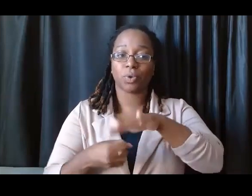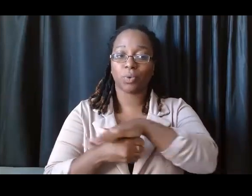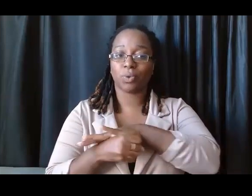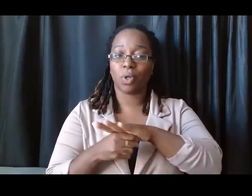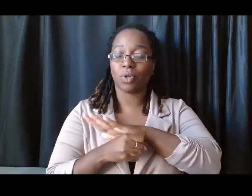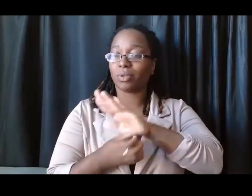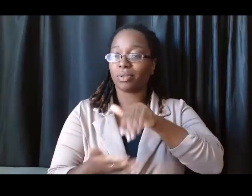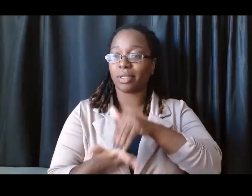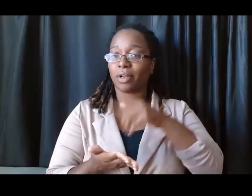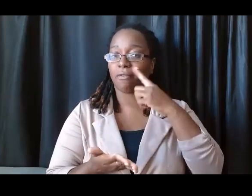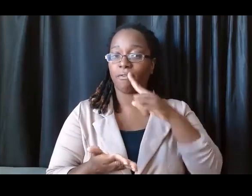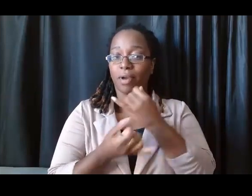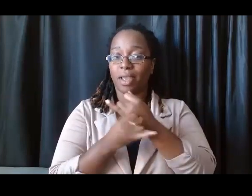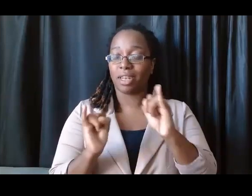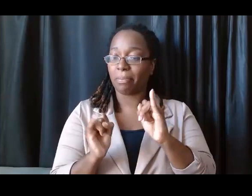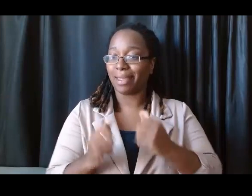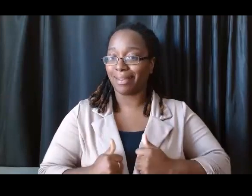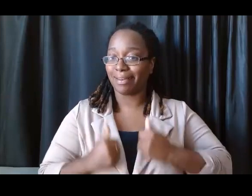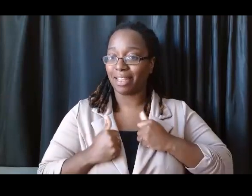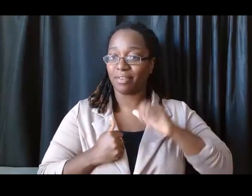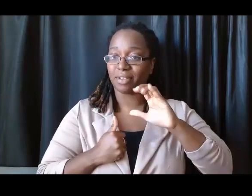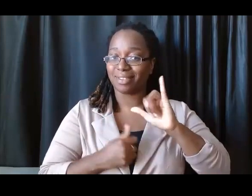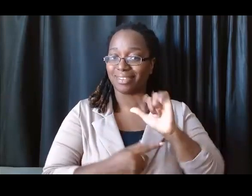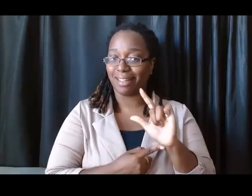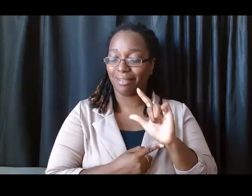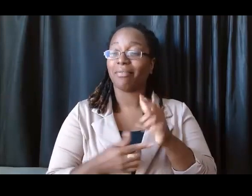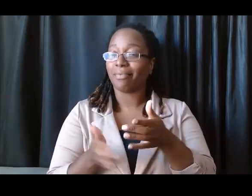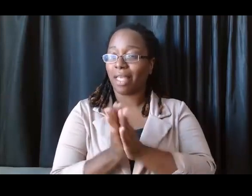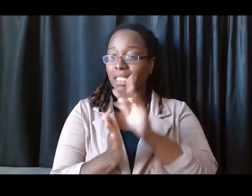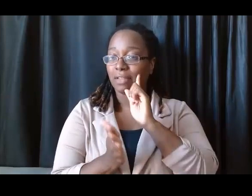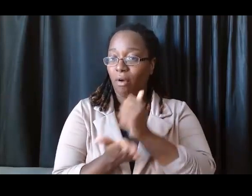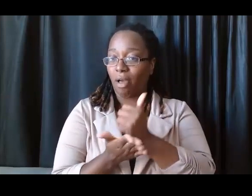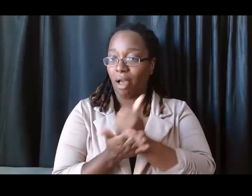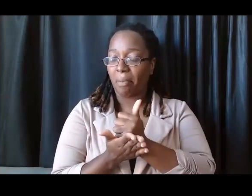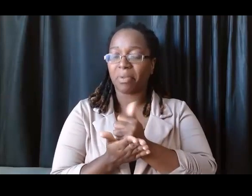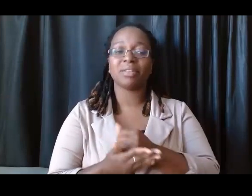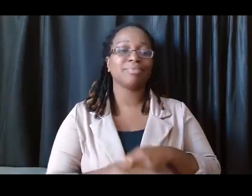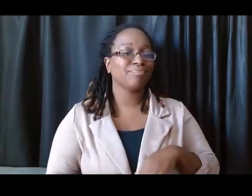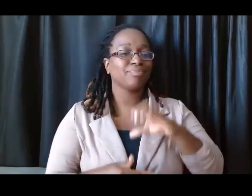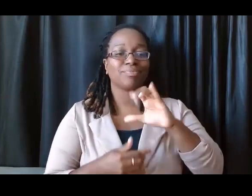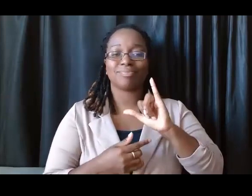and ask them for help in finding a benefit planner. Centers for independent living are